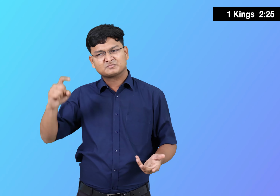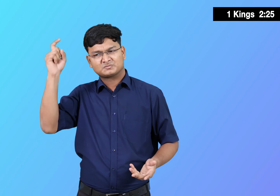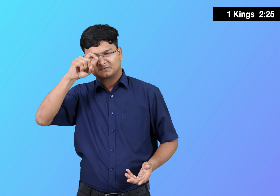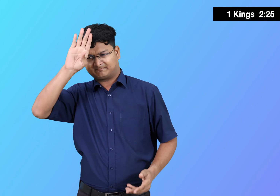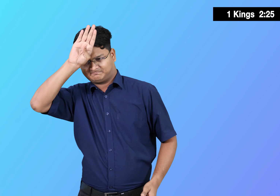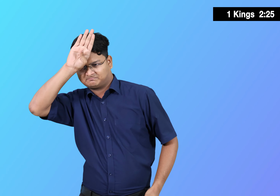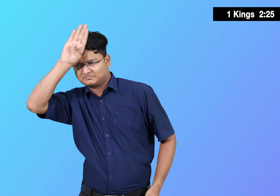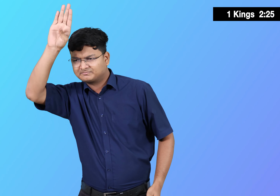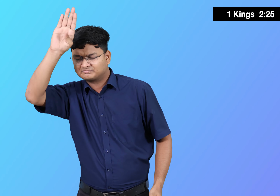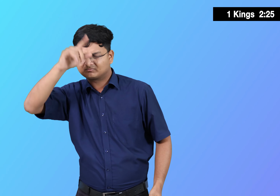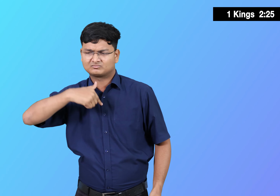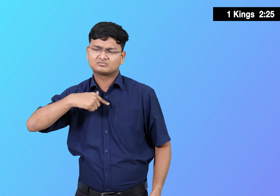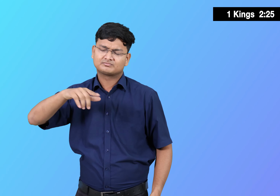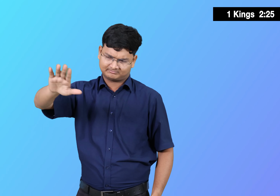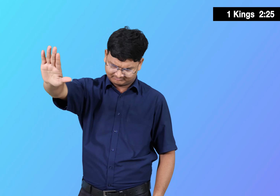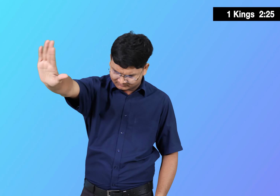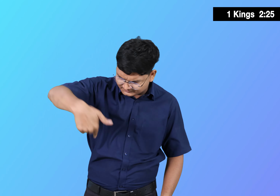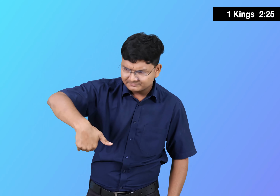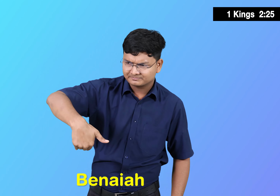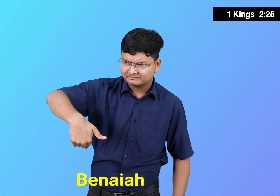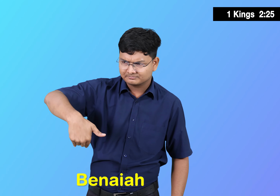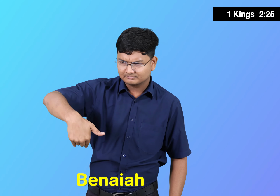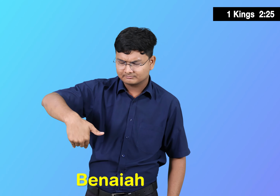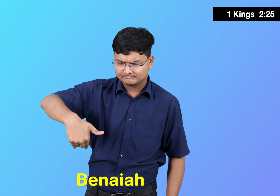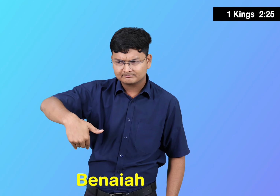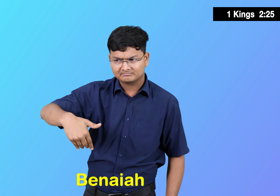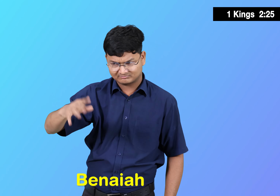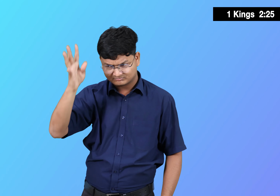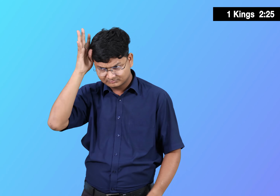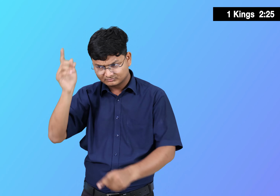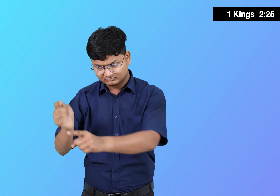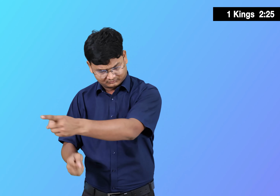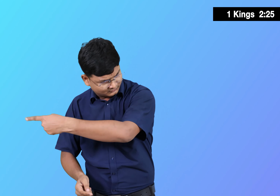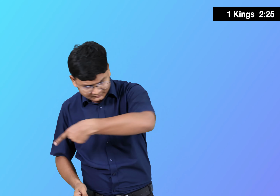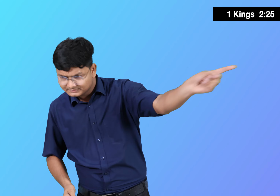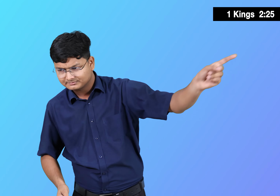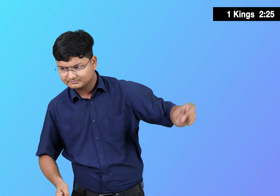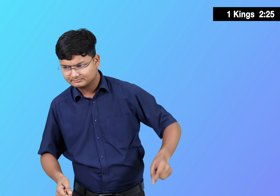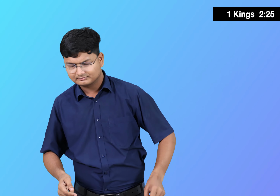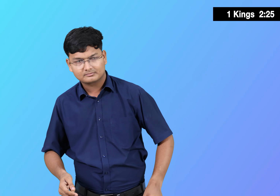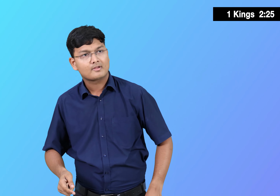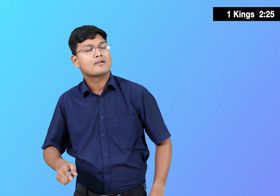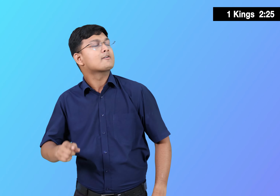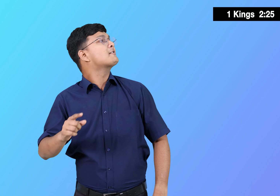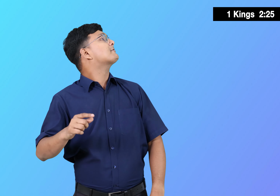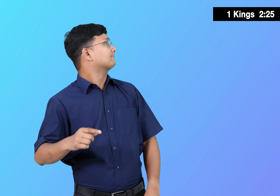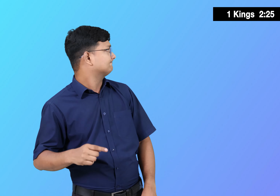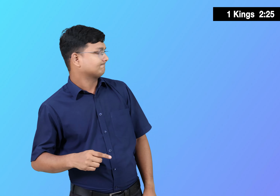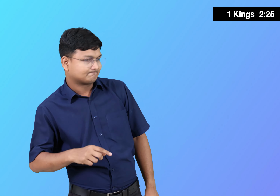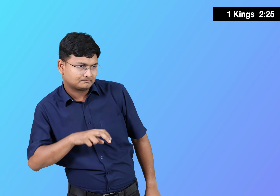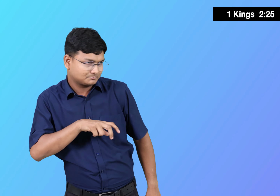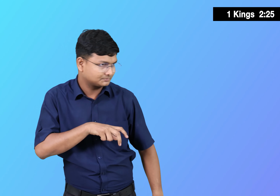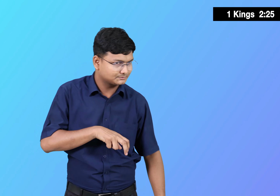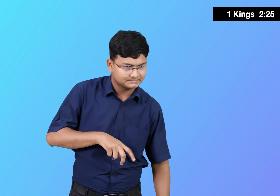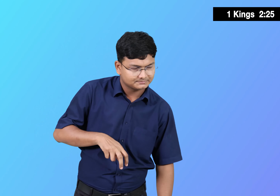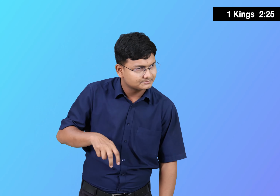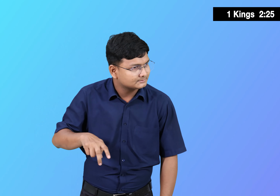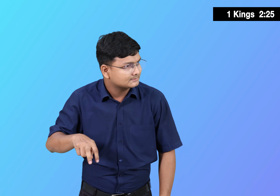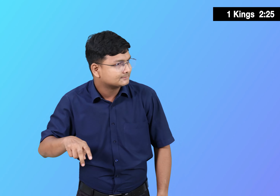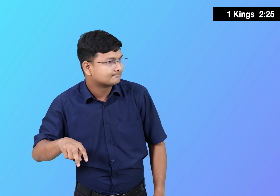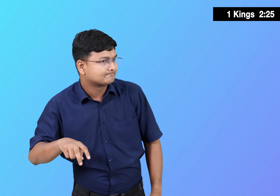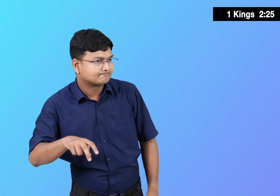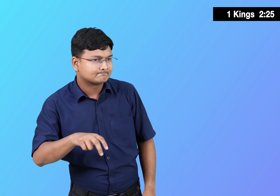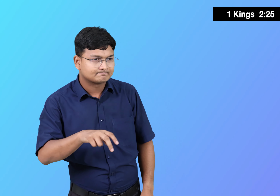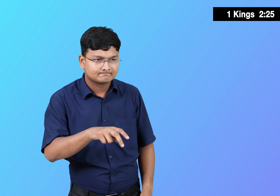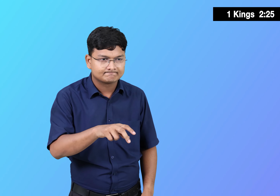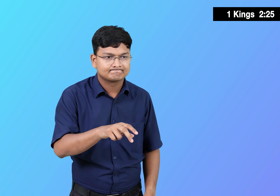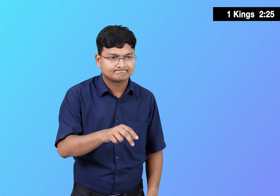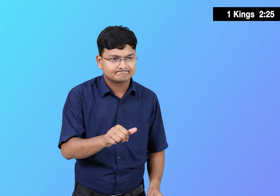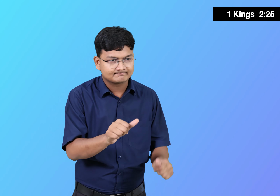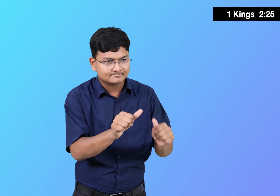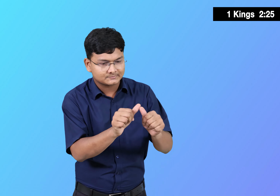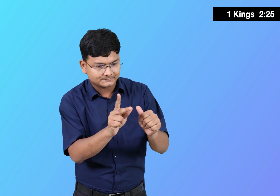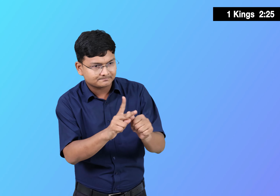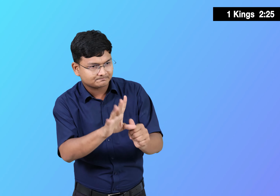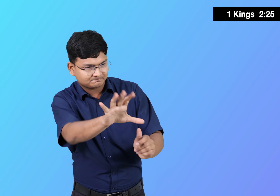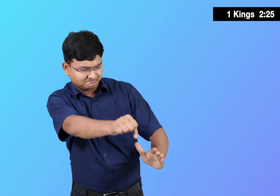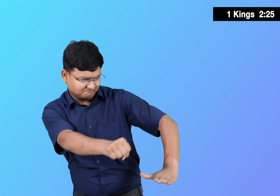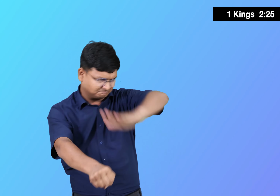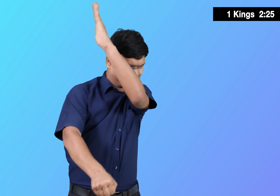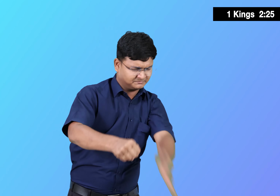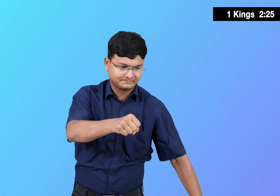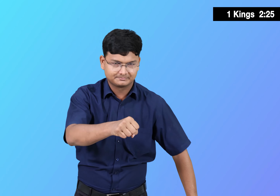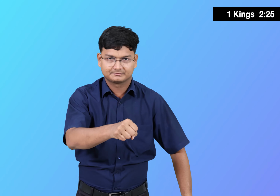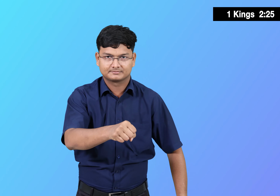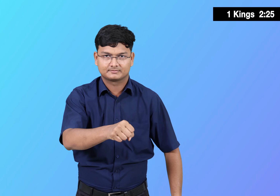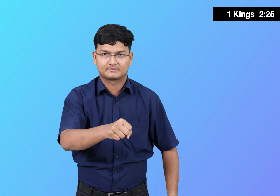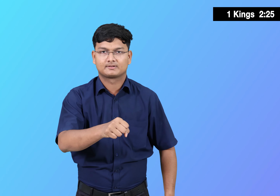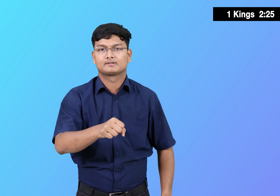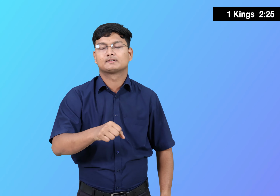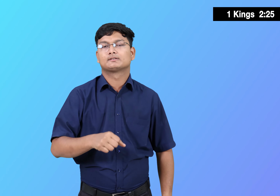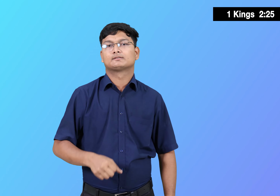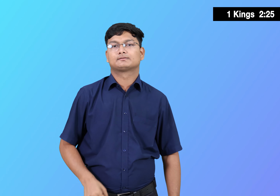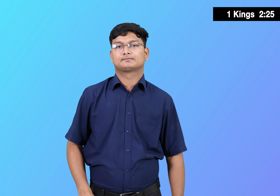King Solomon gave the command to Benaiah, and Benaiah went out and killed Adonijah.